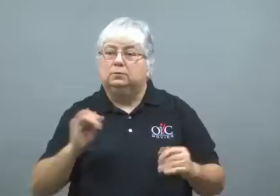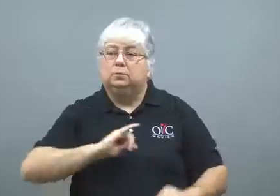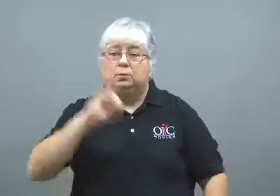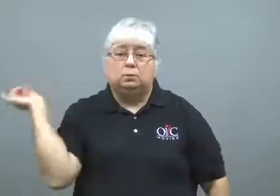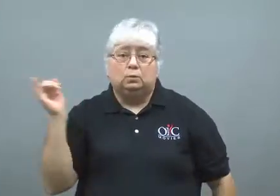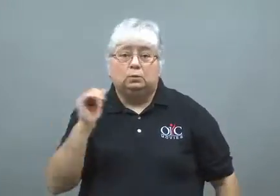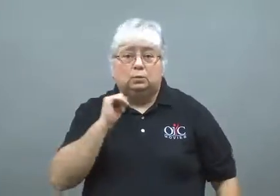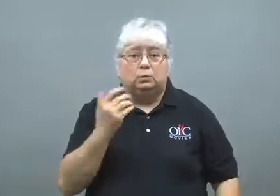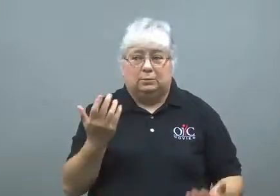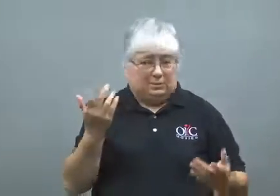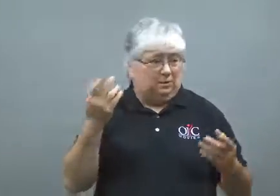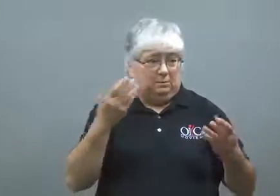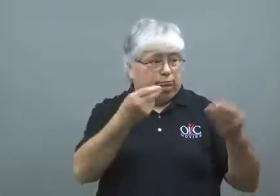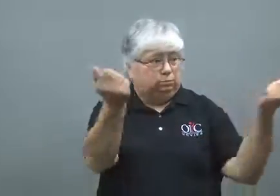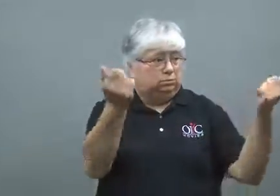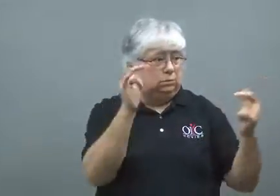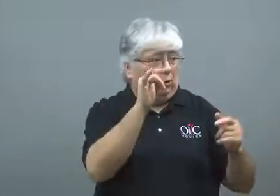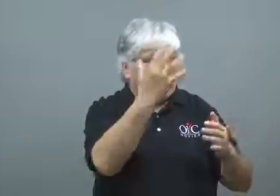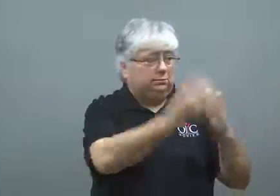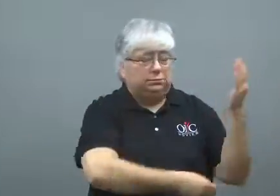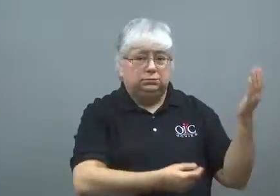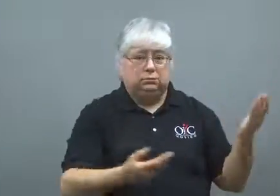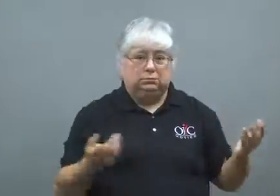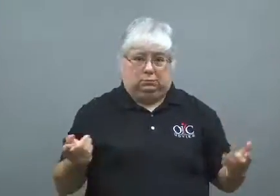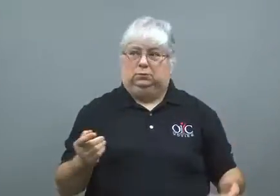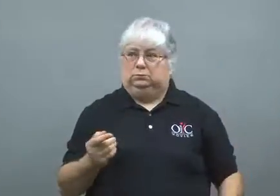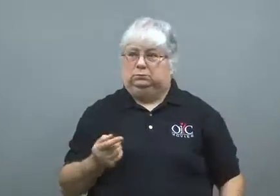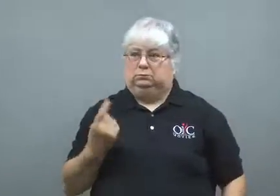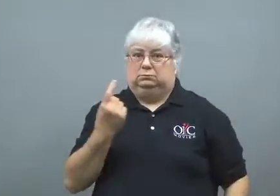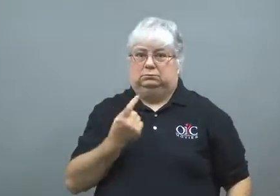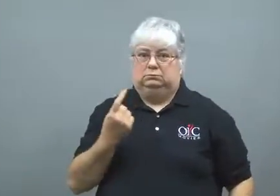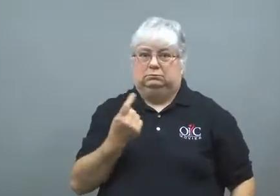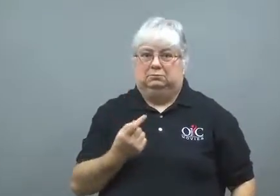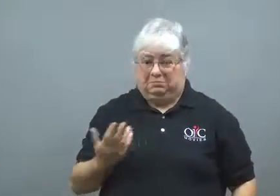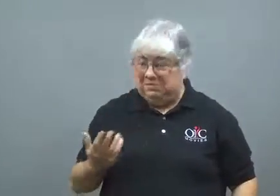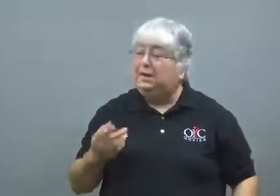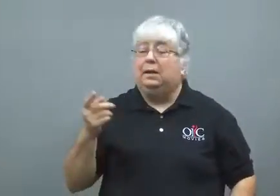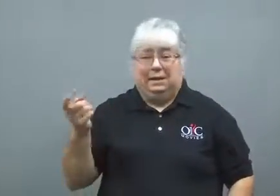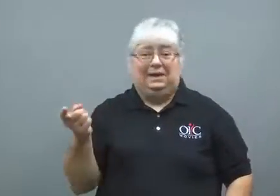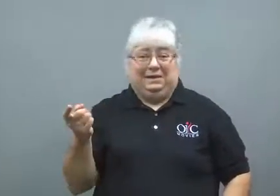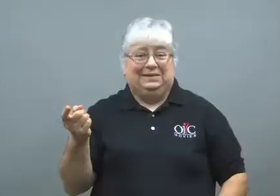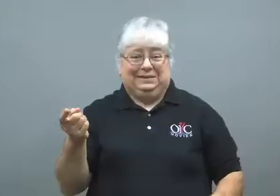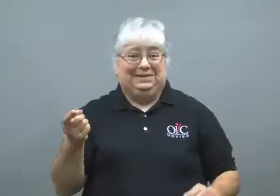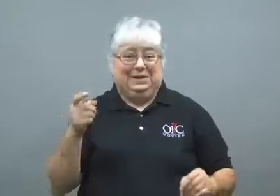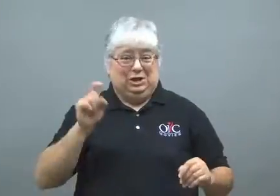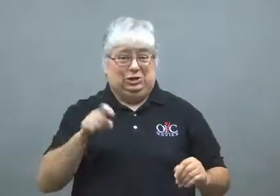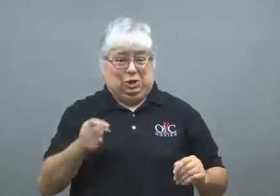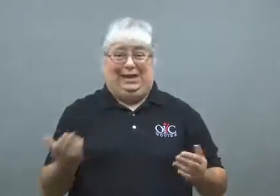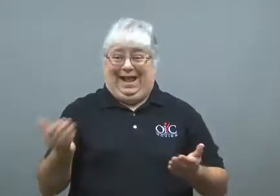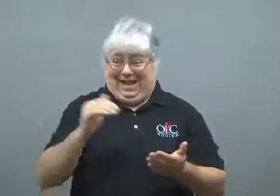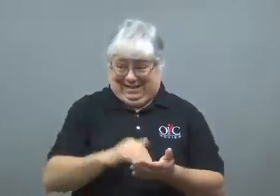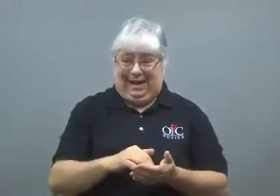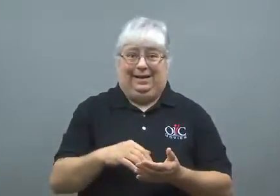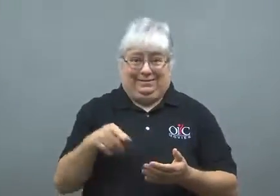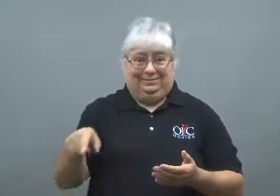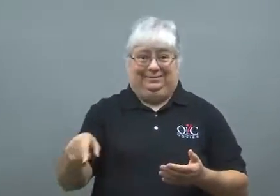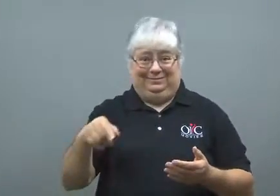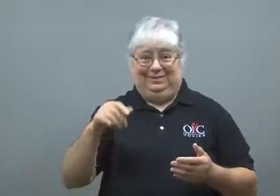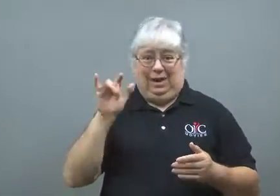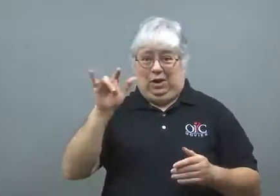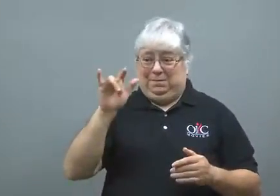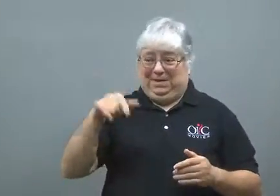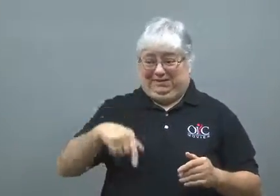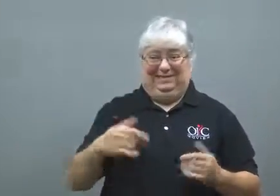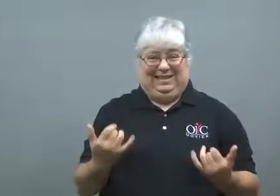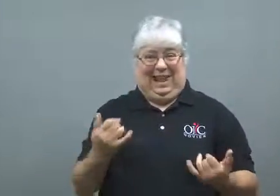Fortunately, he missed going on the plane that disappeared.